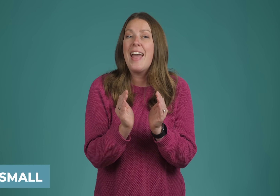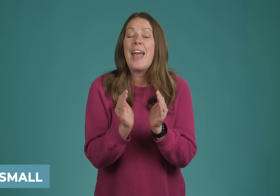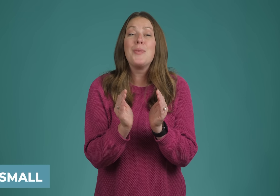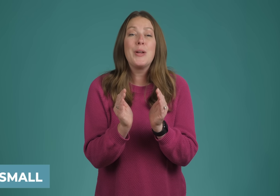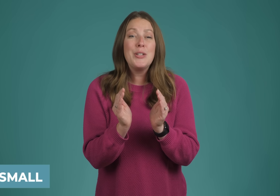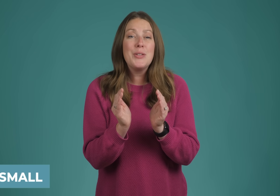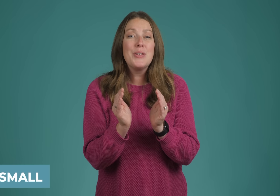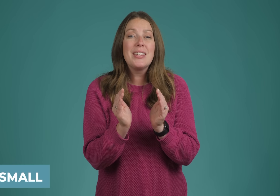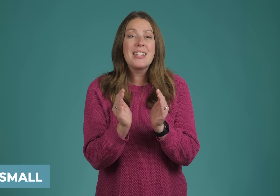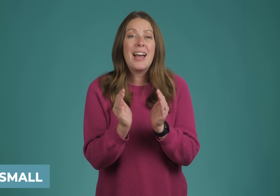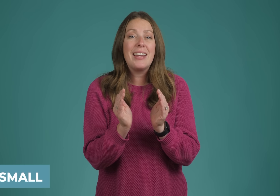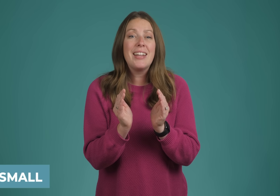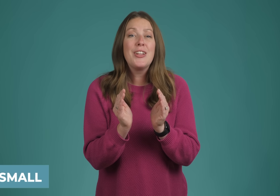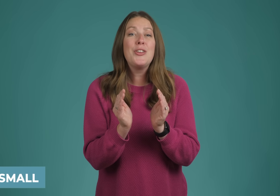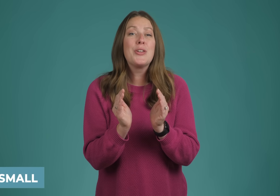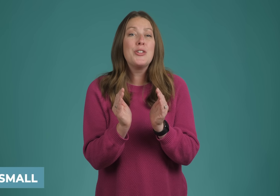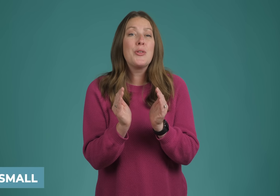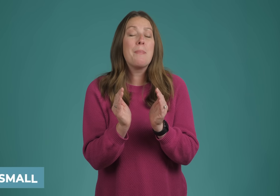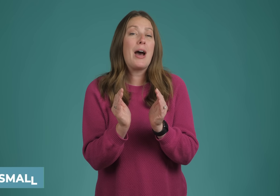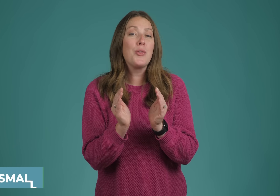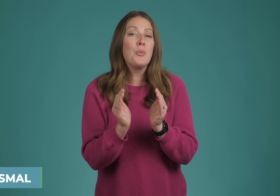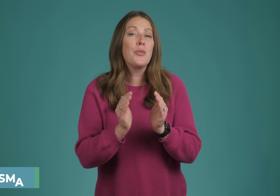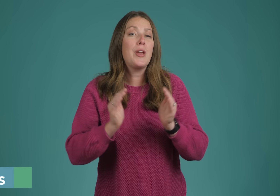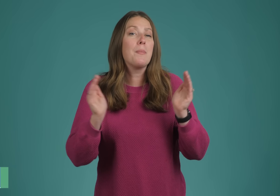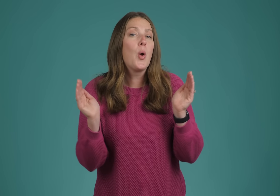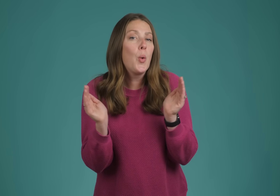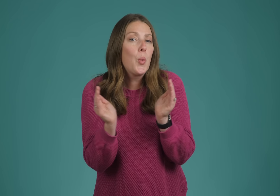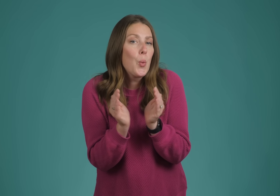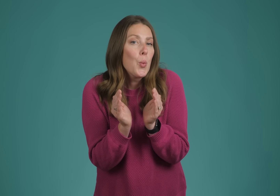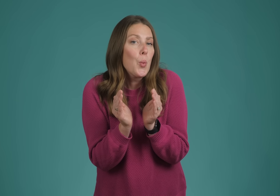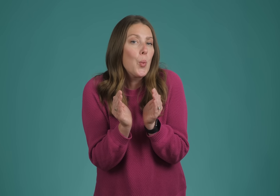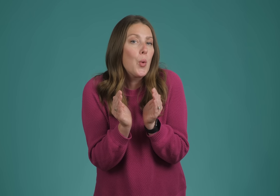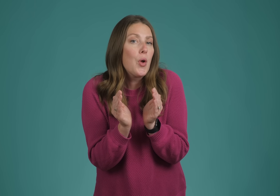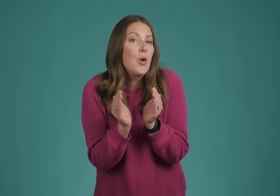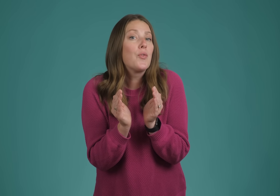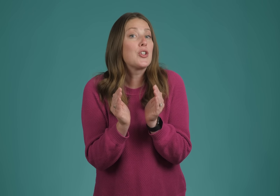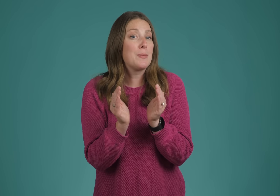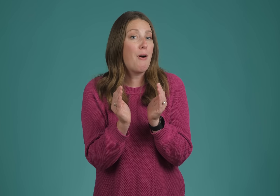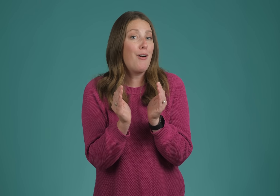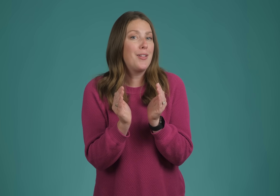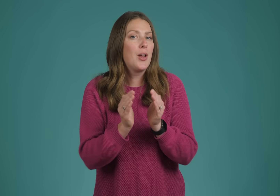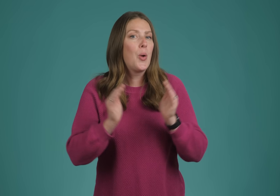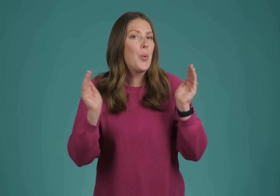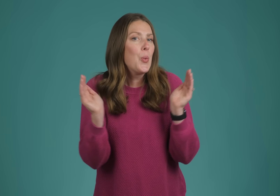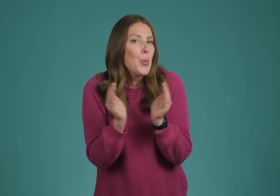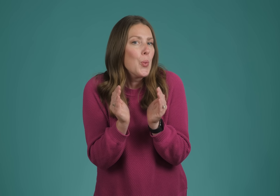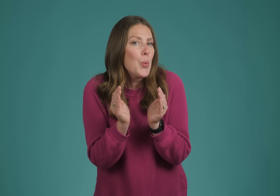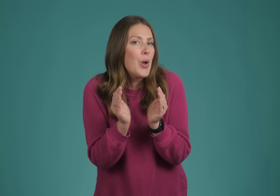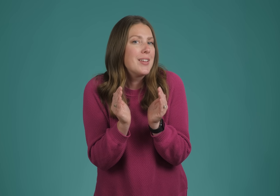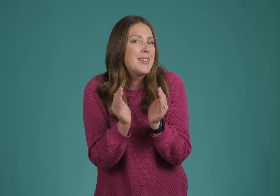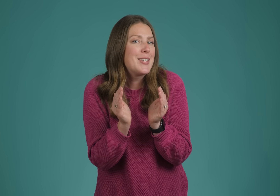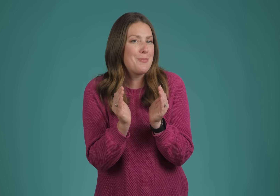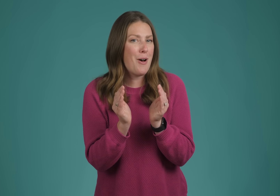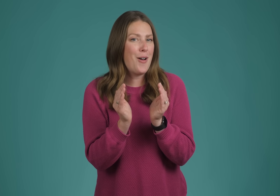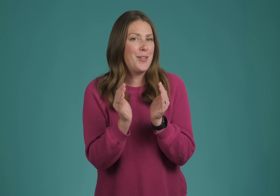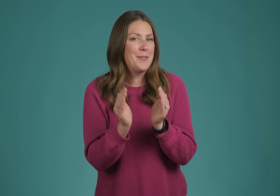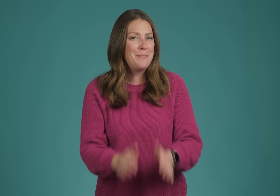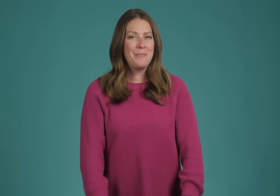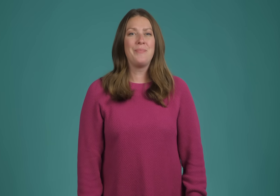And when you do this sign you can do the mouth morpheme for small small